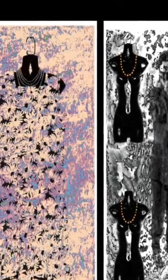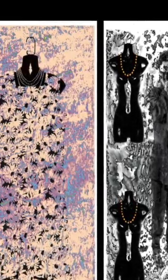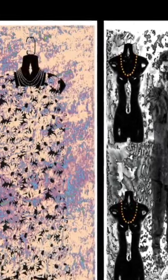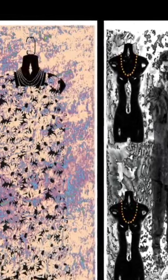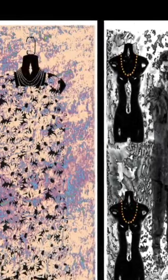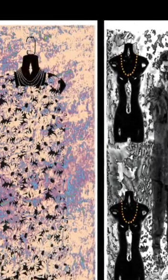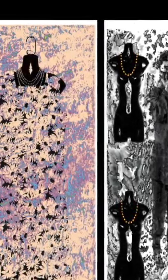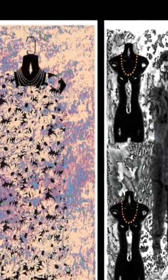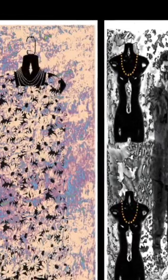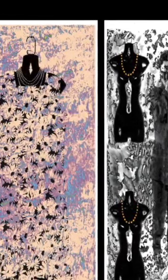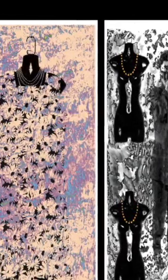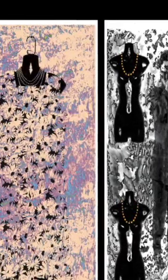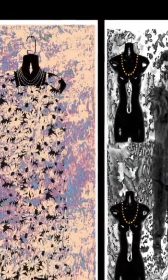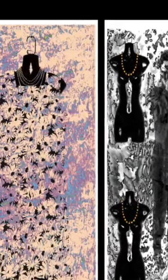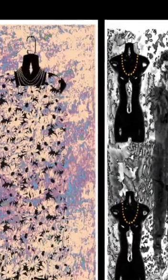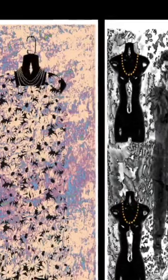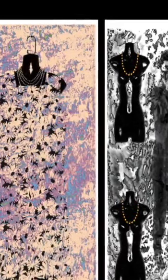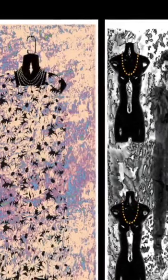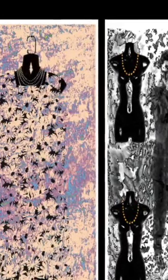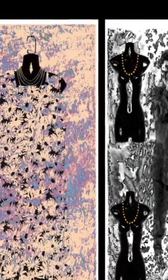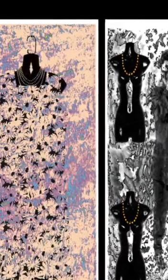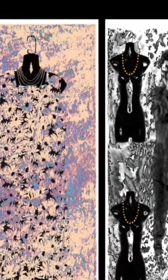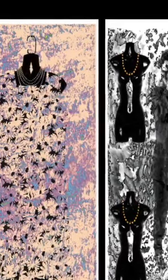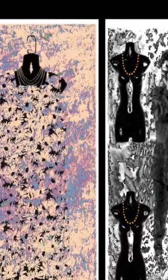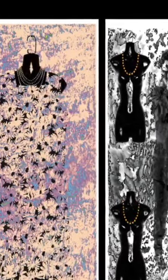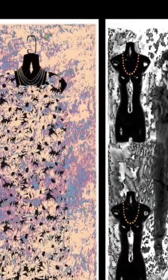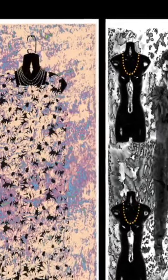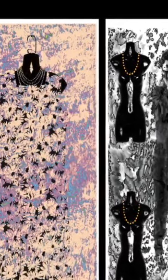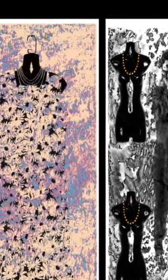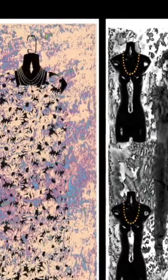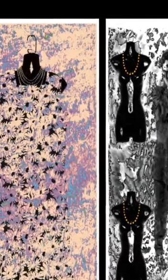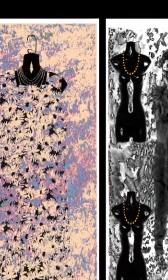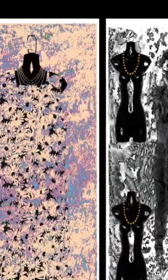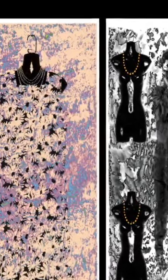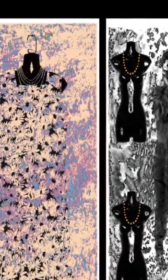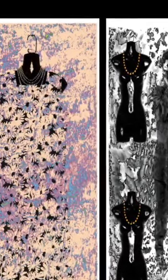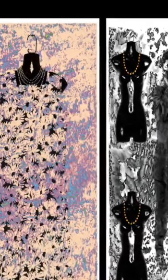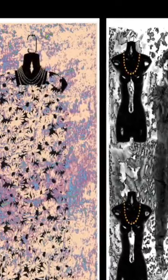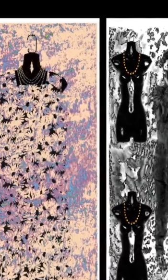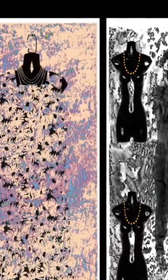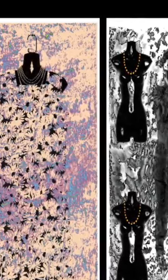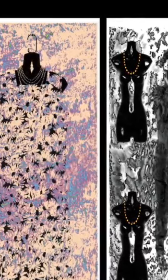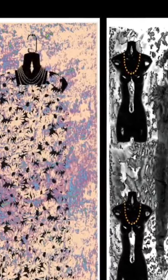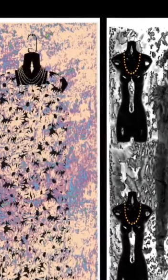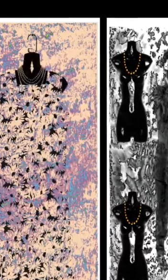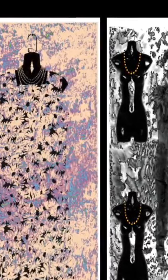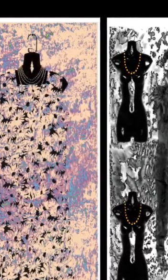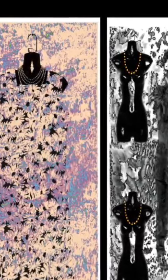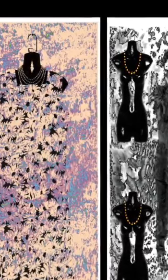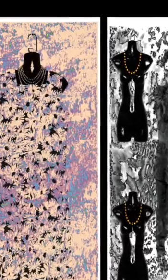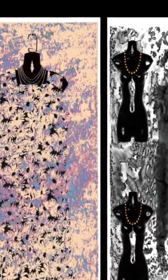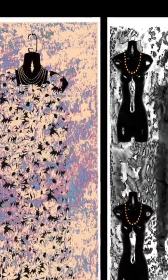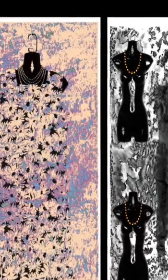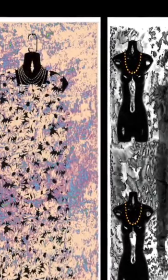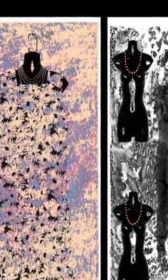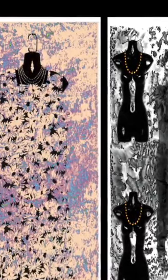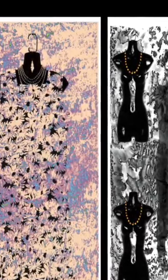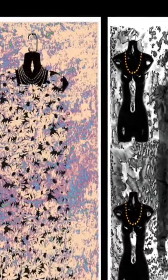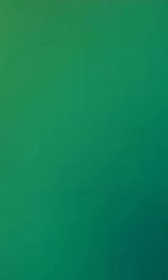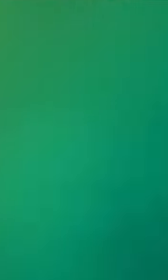and does so with both grace and a fierce momentum. It is an honour to celebrate them with this award.